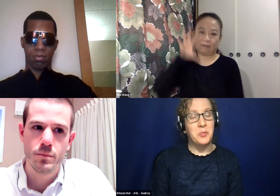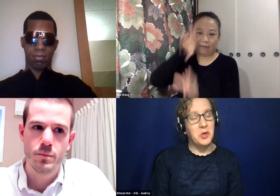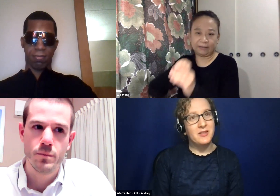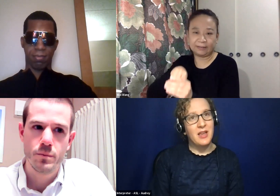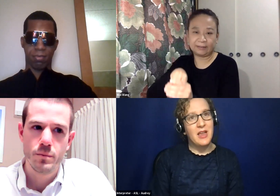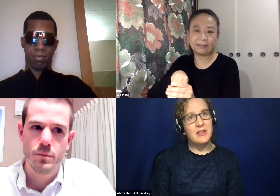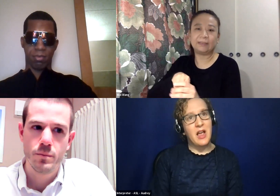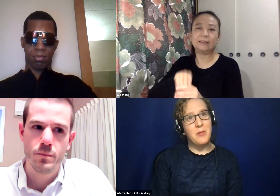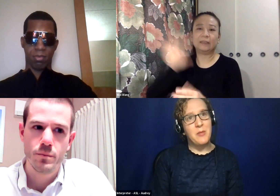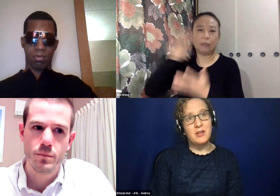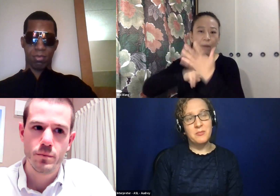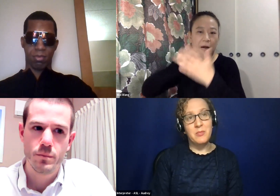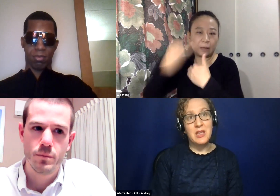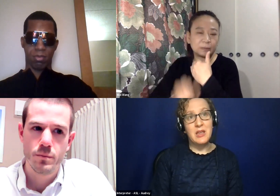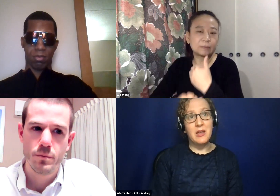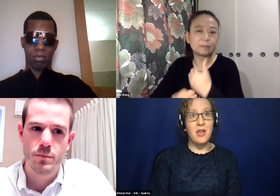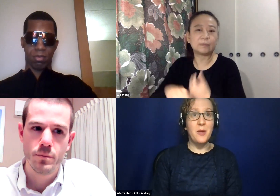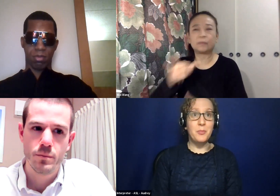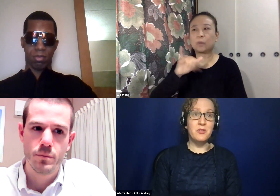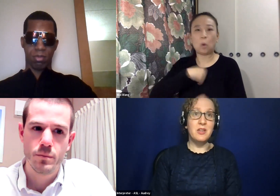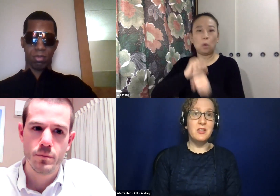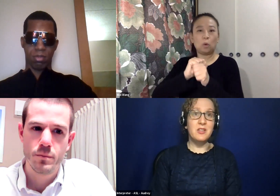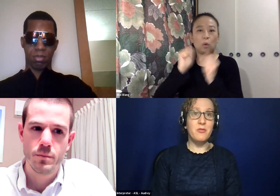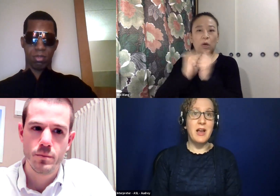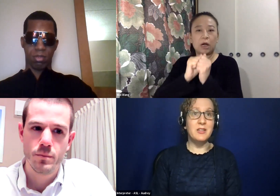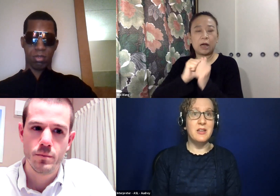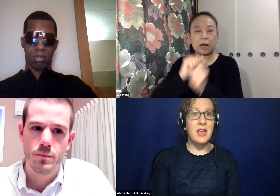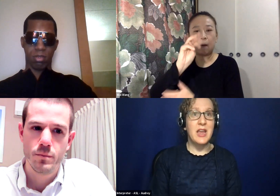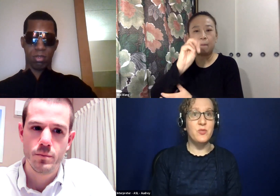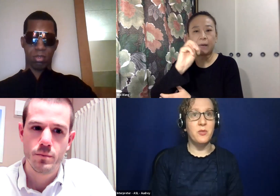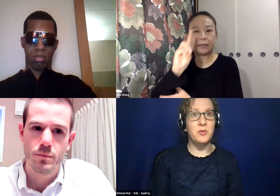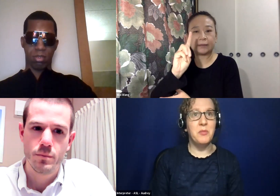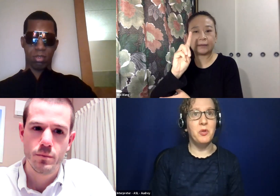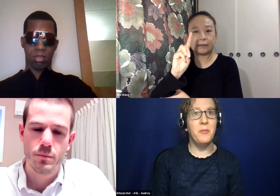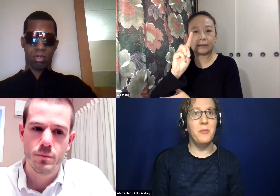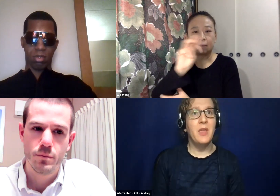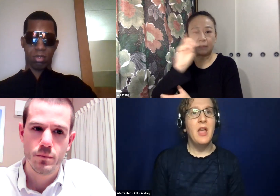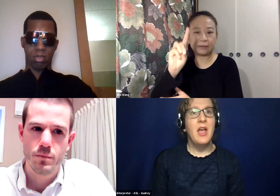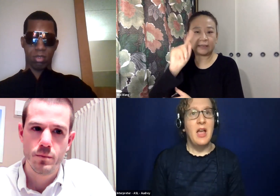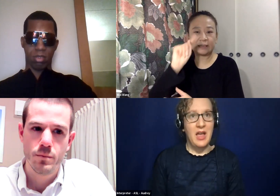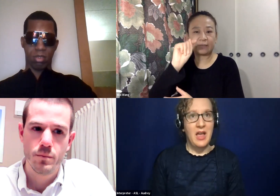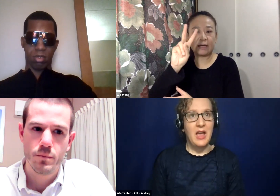experience and it brought me an opportunity to interact and engage with those people.